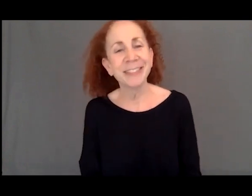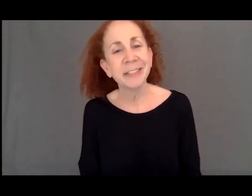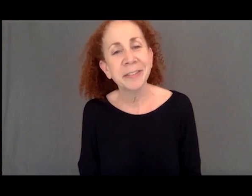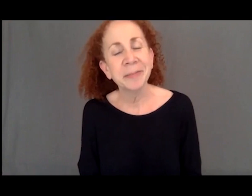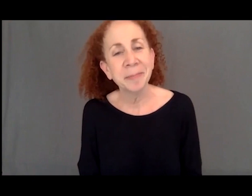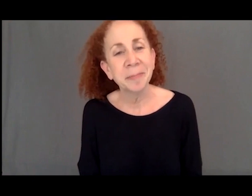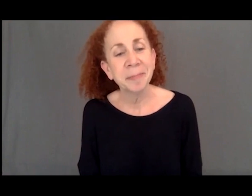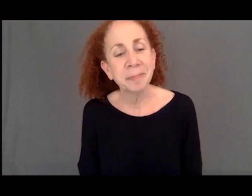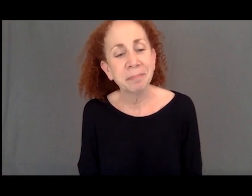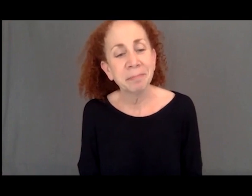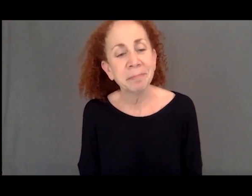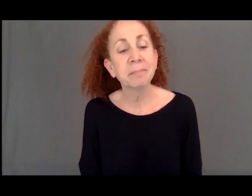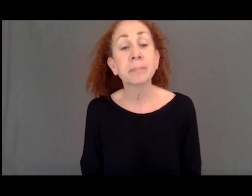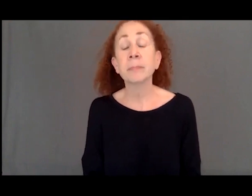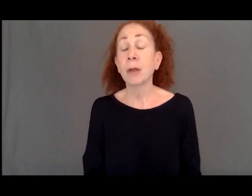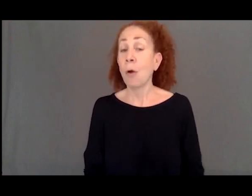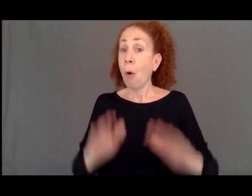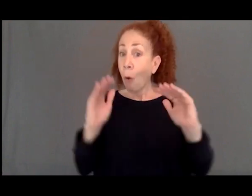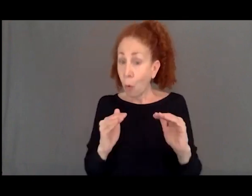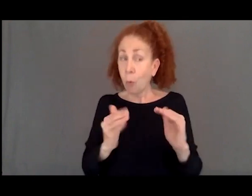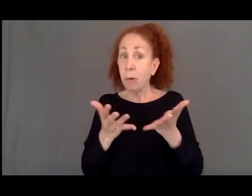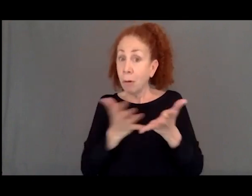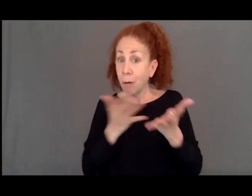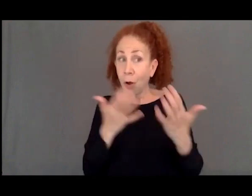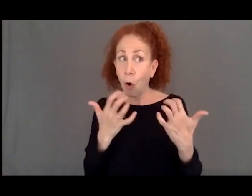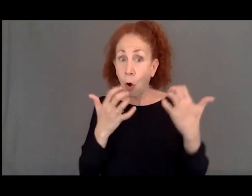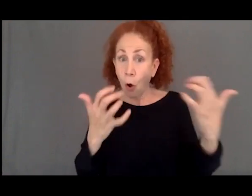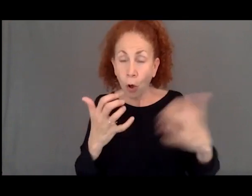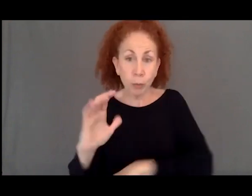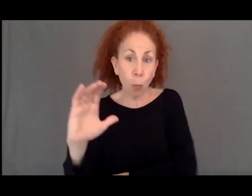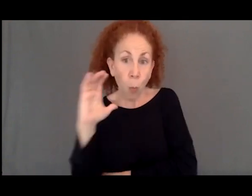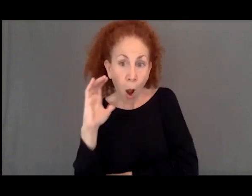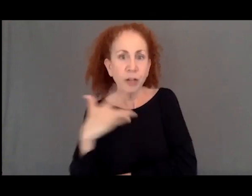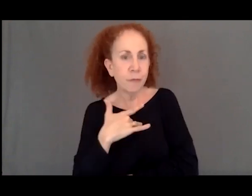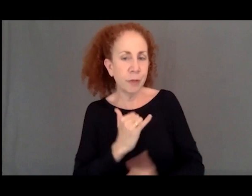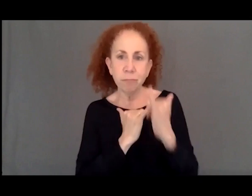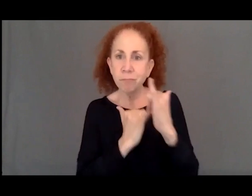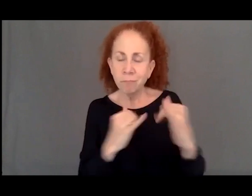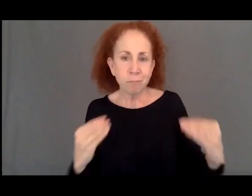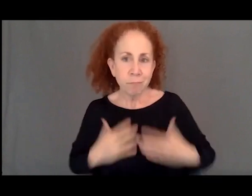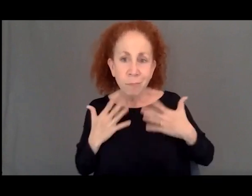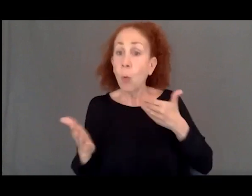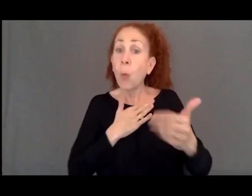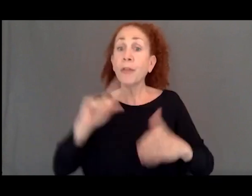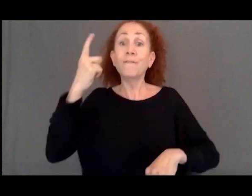and questions, we hope, that will resonate with audience members who are just encountering and discovering